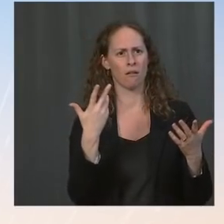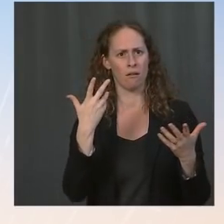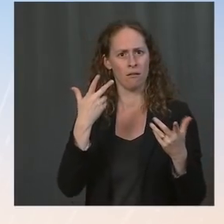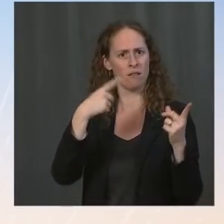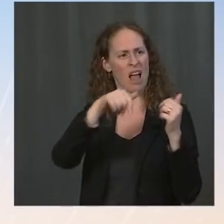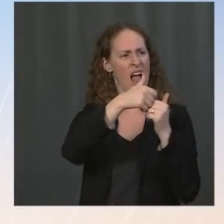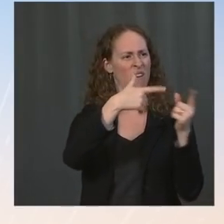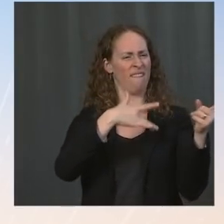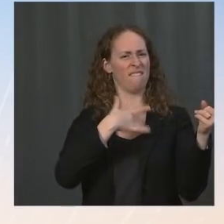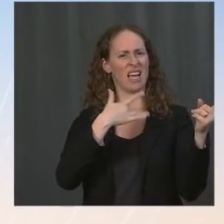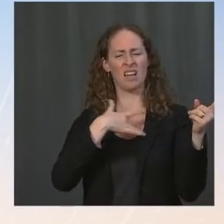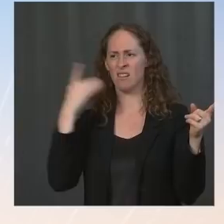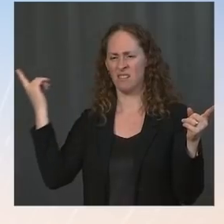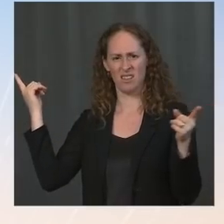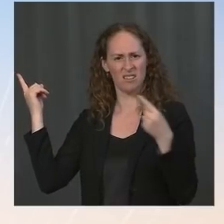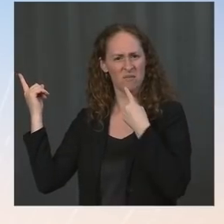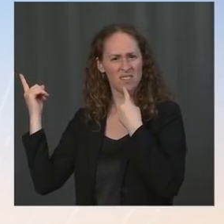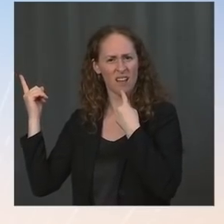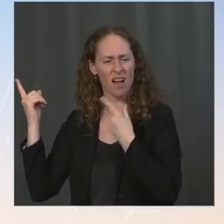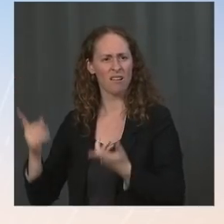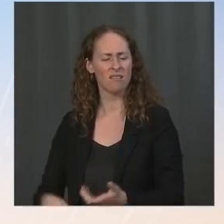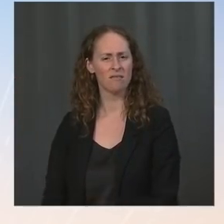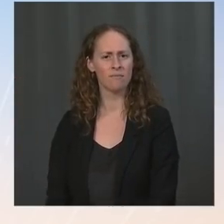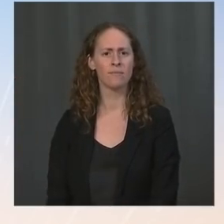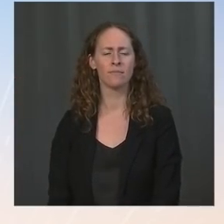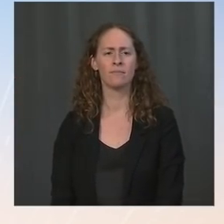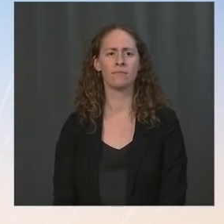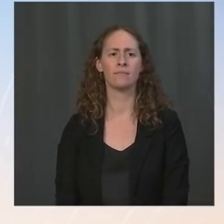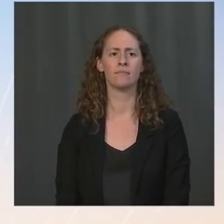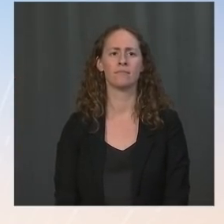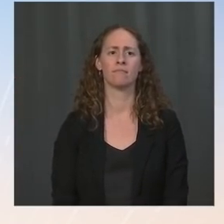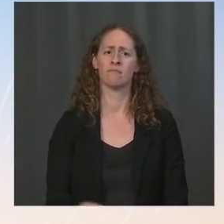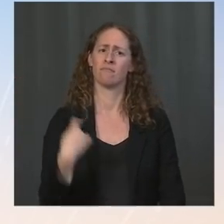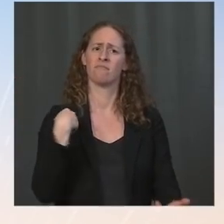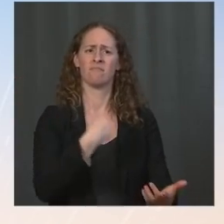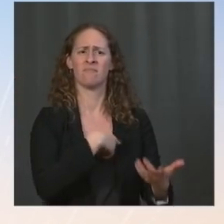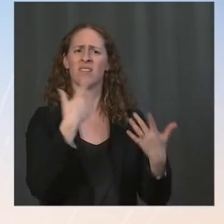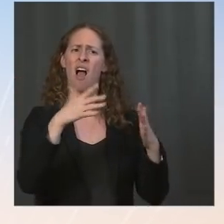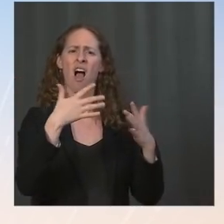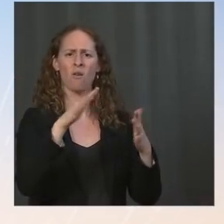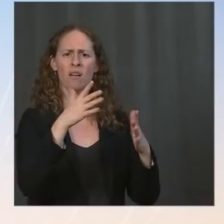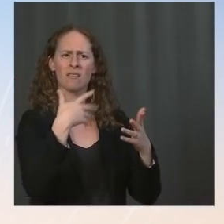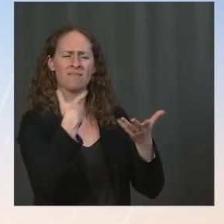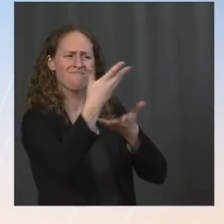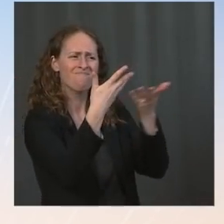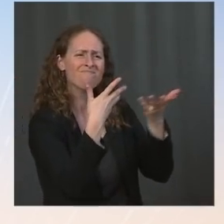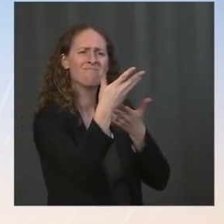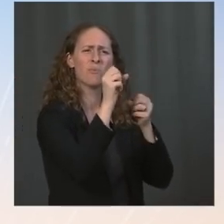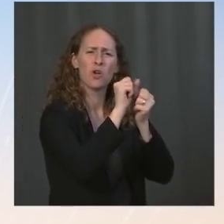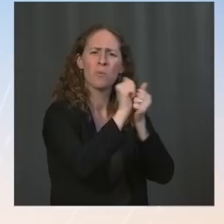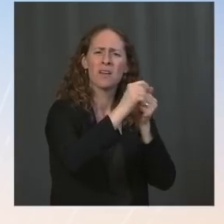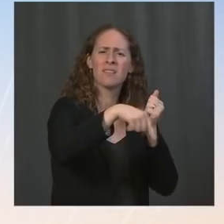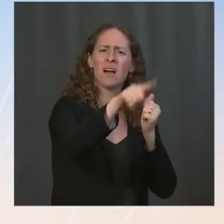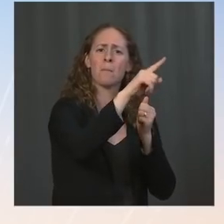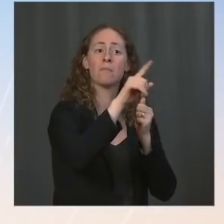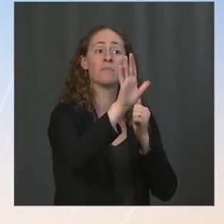Ms. Psaki: Well, first, we've been closely engaged with a range of veterans' groups because we're grateful, of course, for their service and also for their advocacy